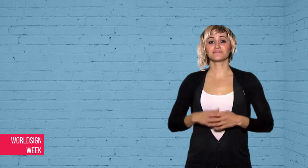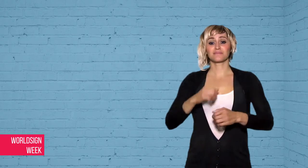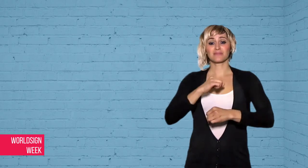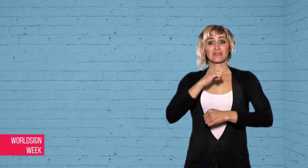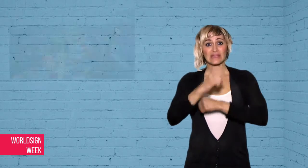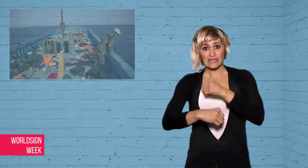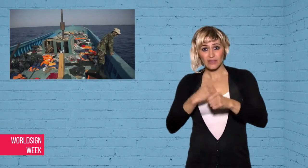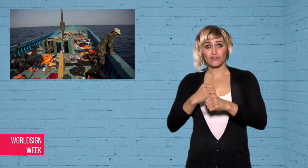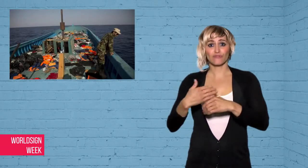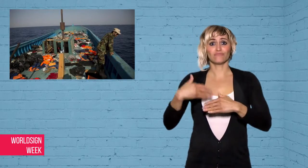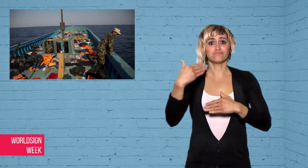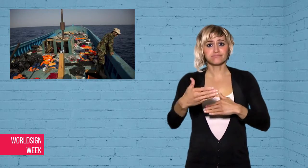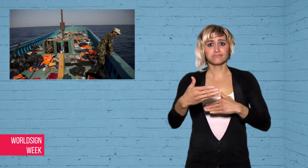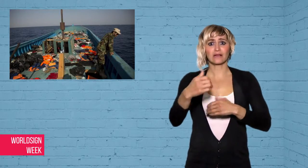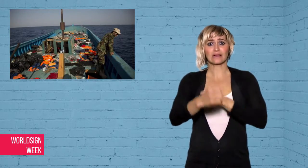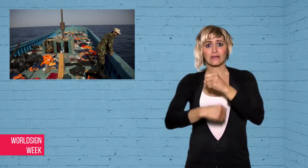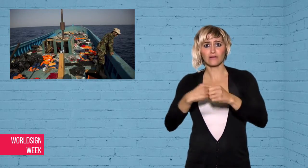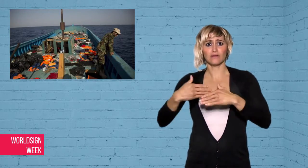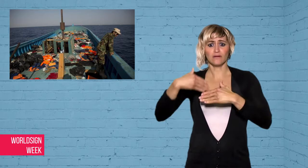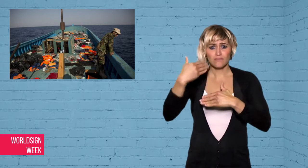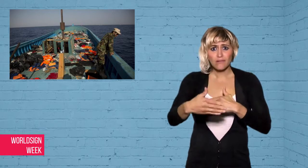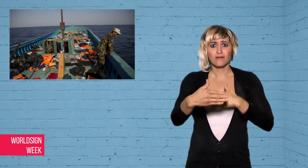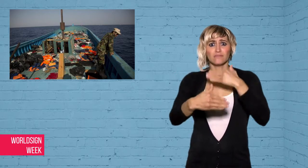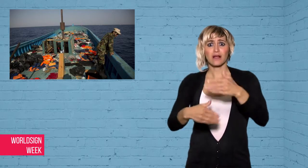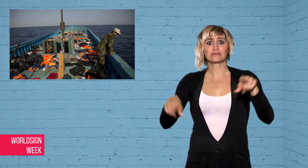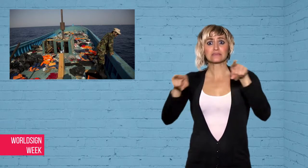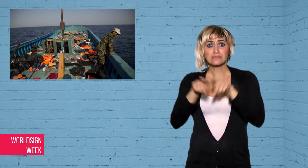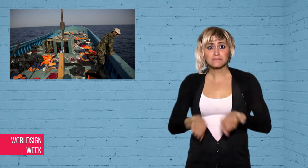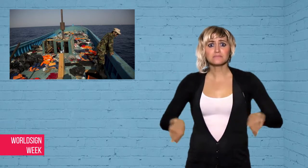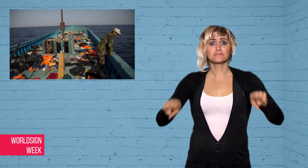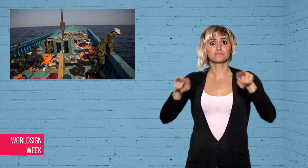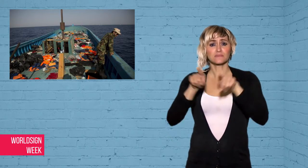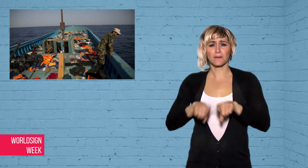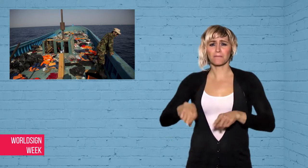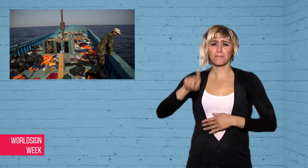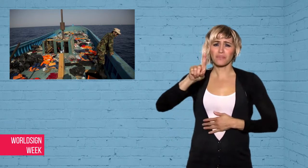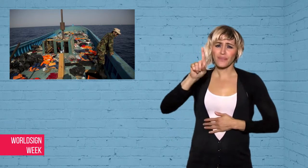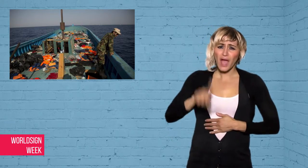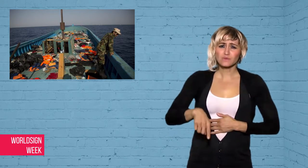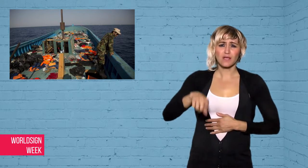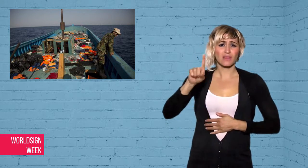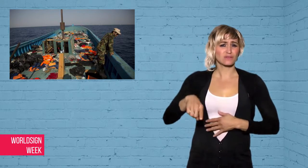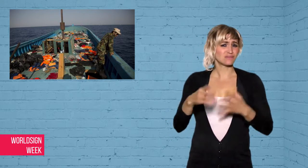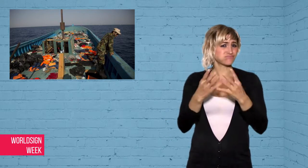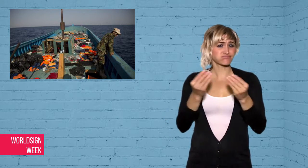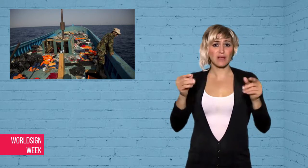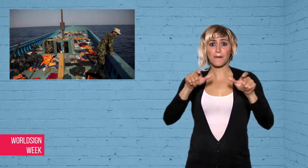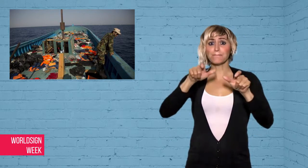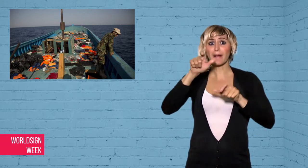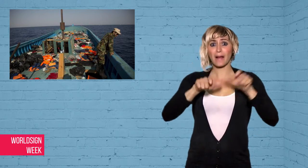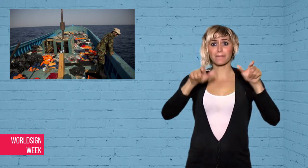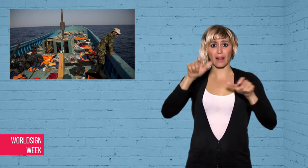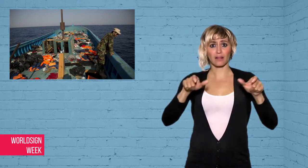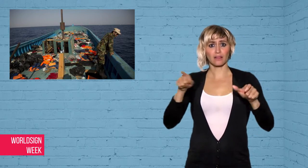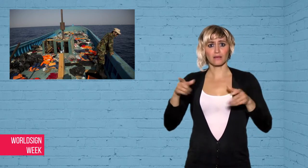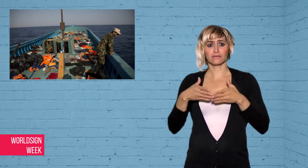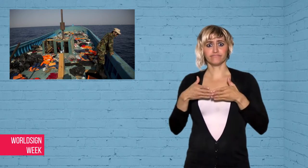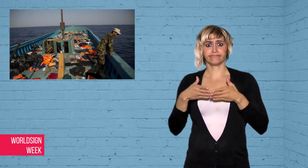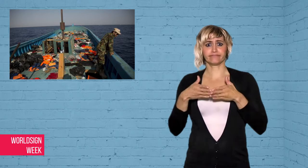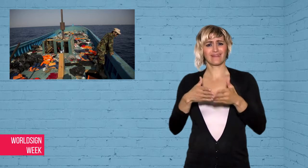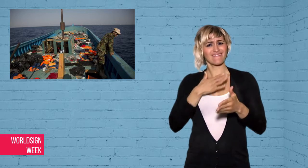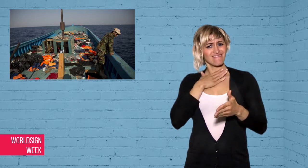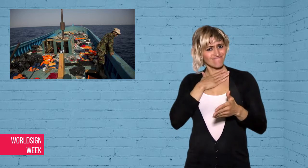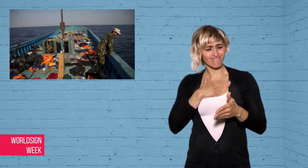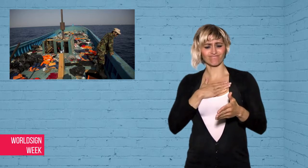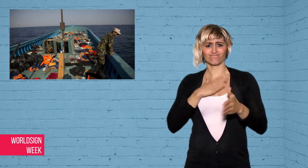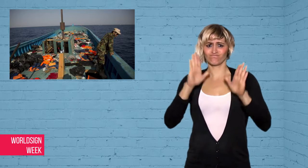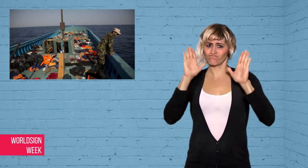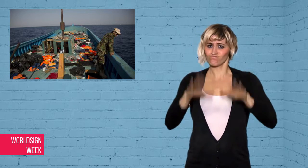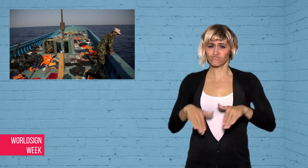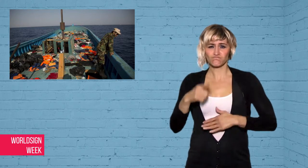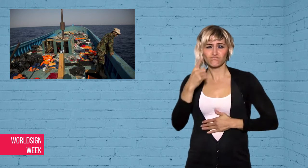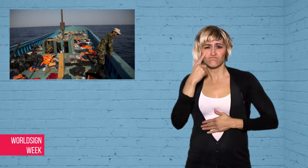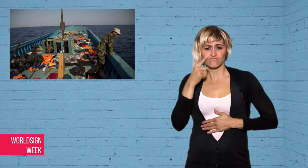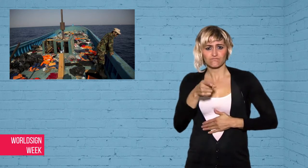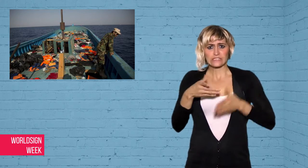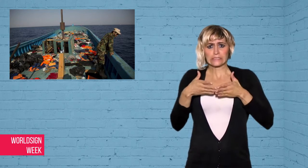Every year thousands of people attempt the voyage